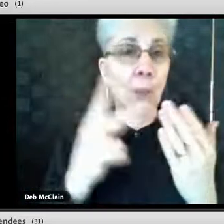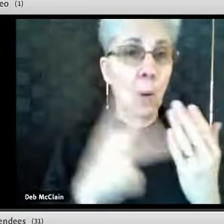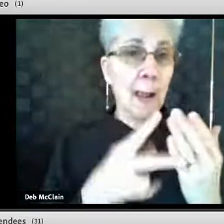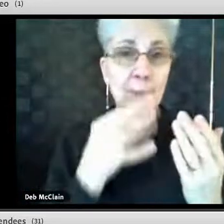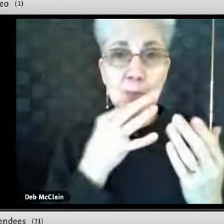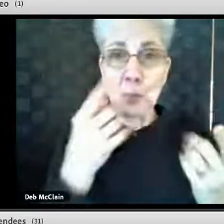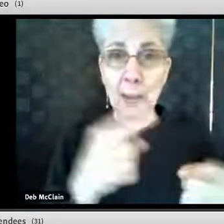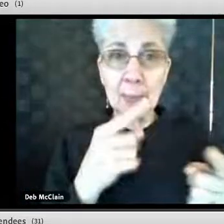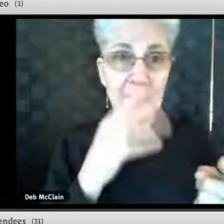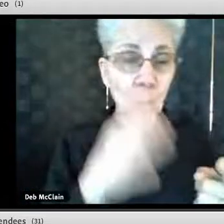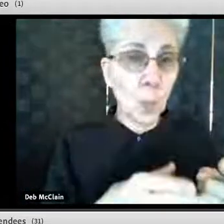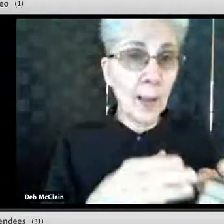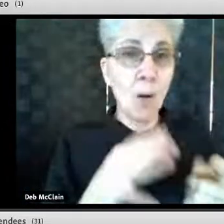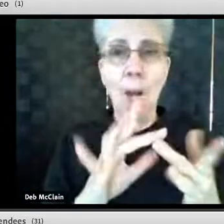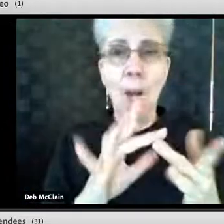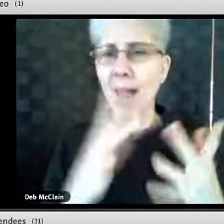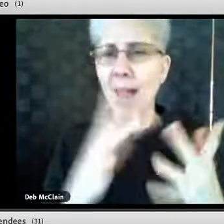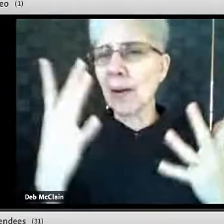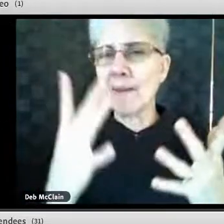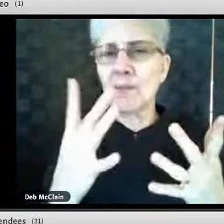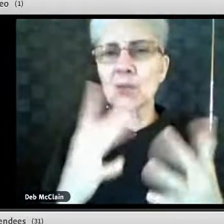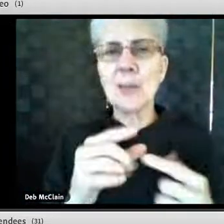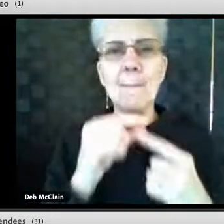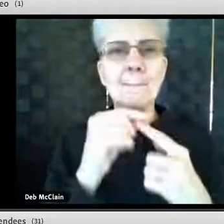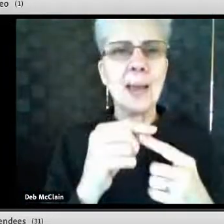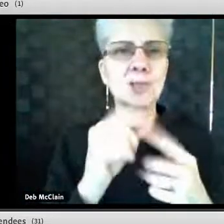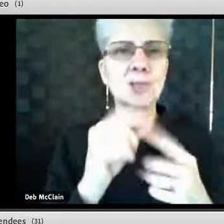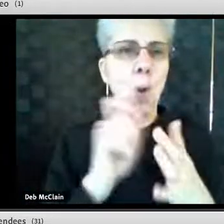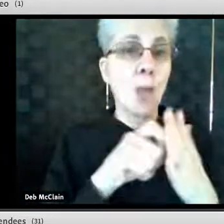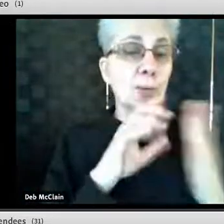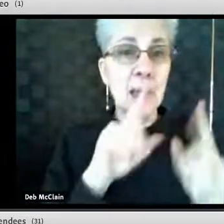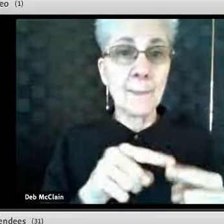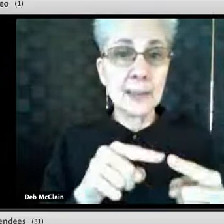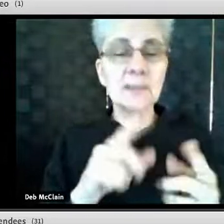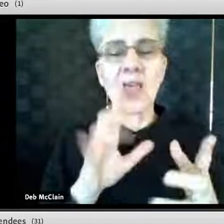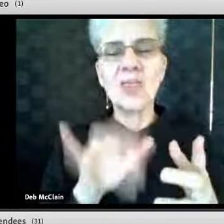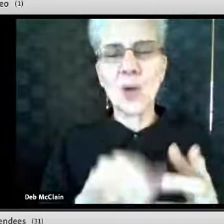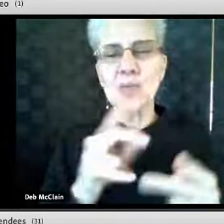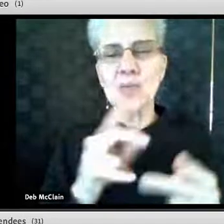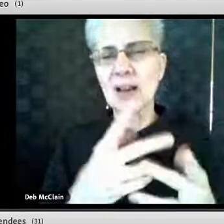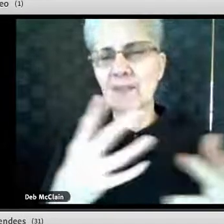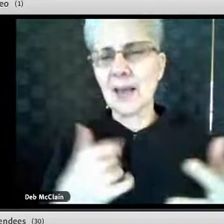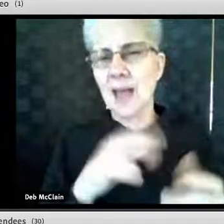or a bigger program is coming or and online... You know, you're going to have a special author coming to an online program.